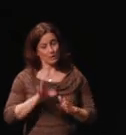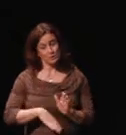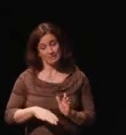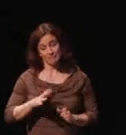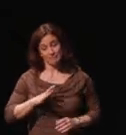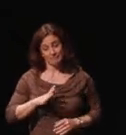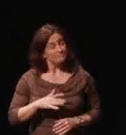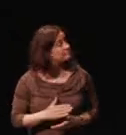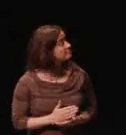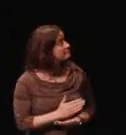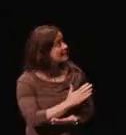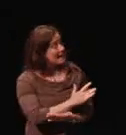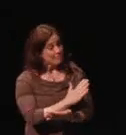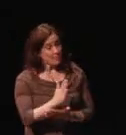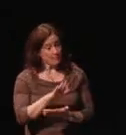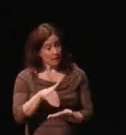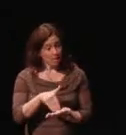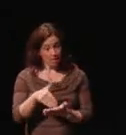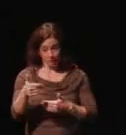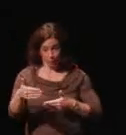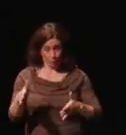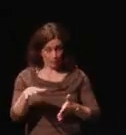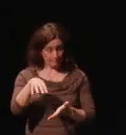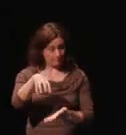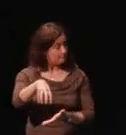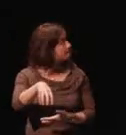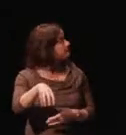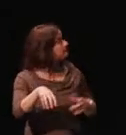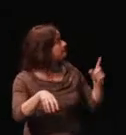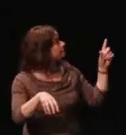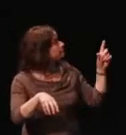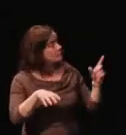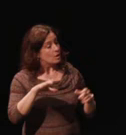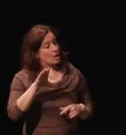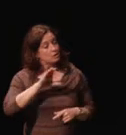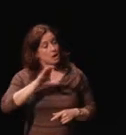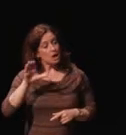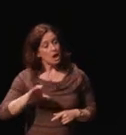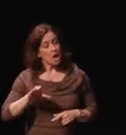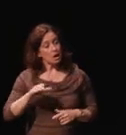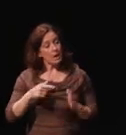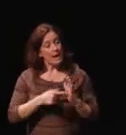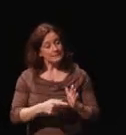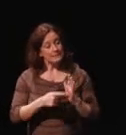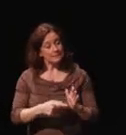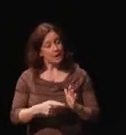In the middle of this room is a Chicago Exhibit Rotary Merchandiser.